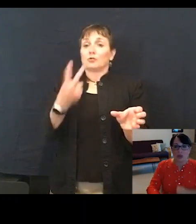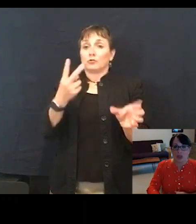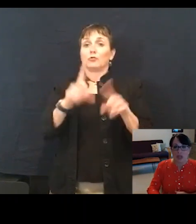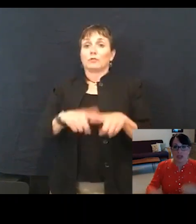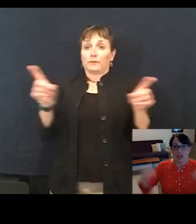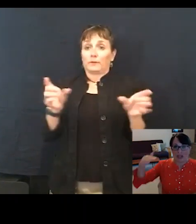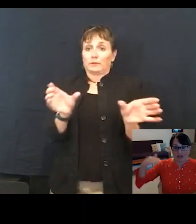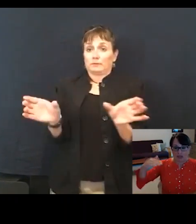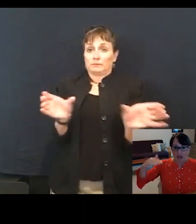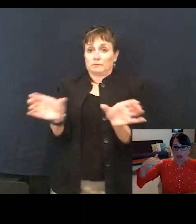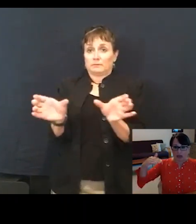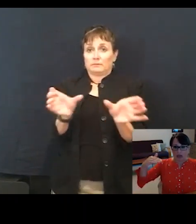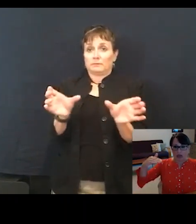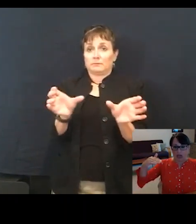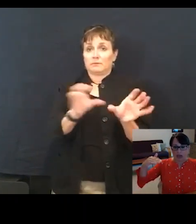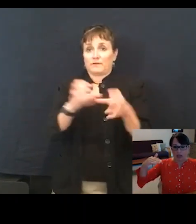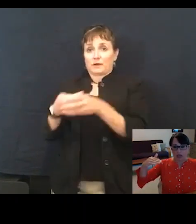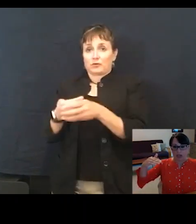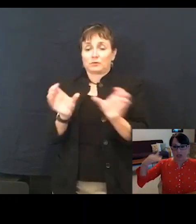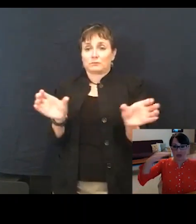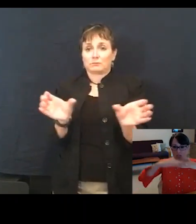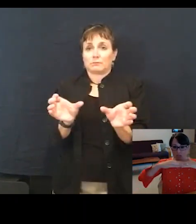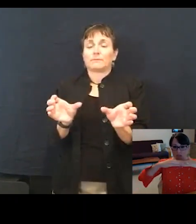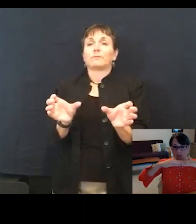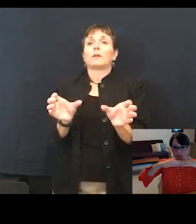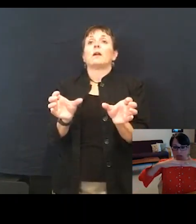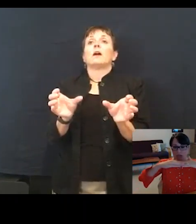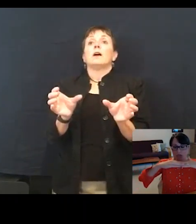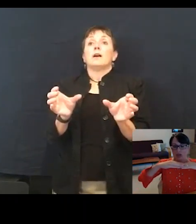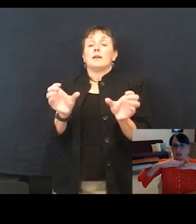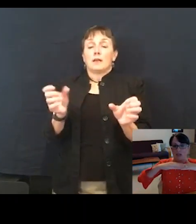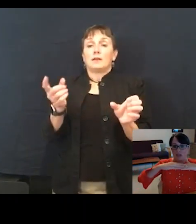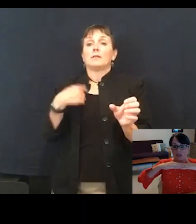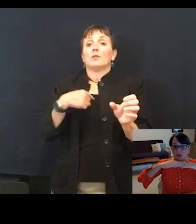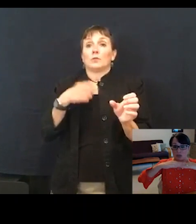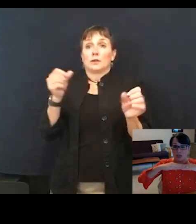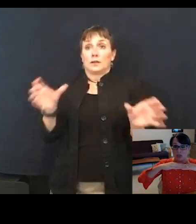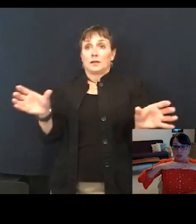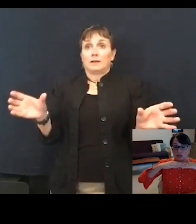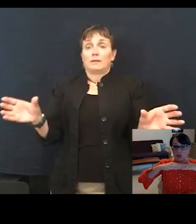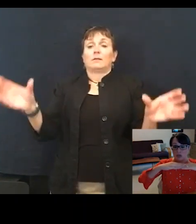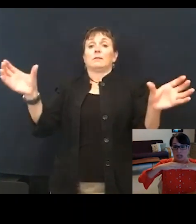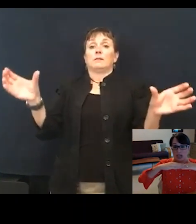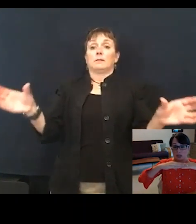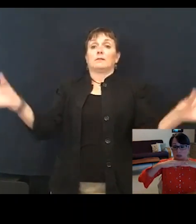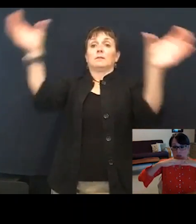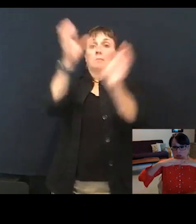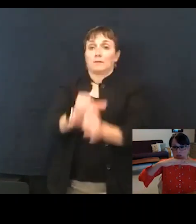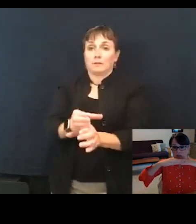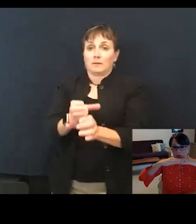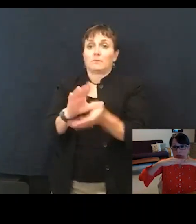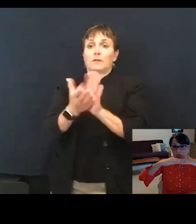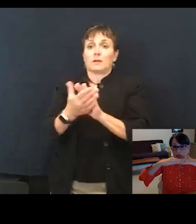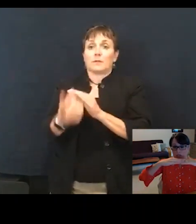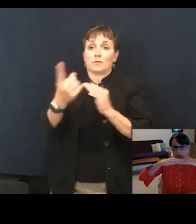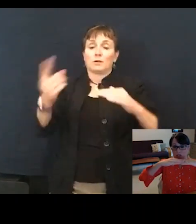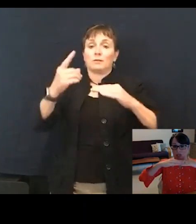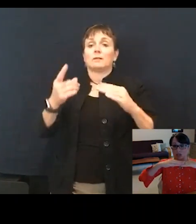We then can infect those two capsids into a single cell. And via a region of overlap between those two sequences,